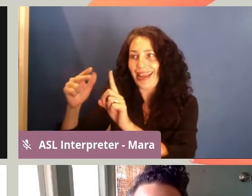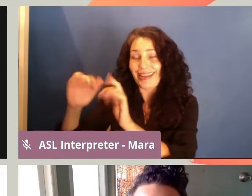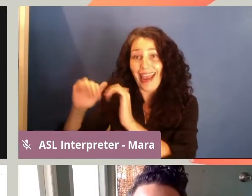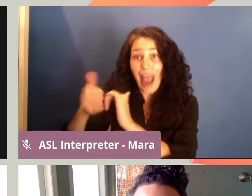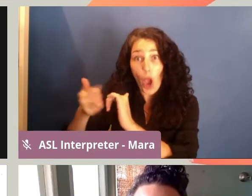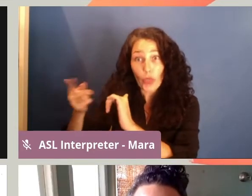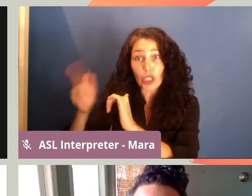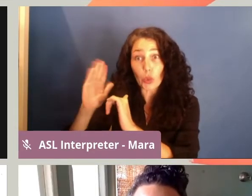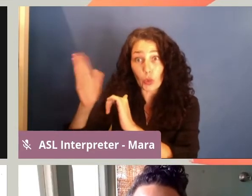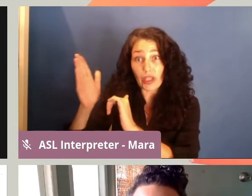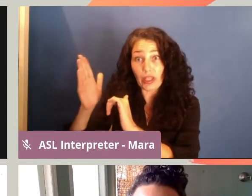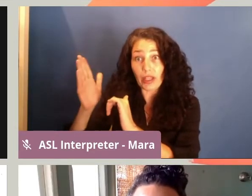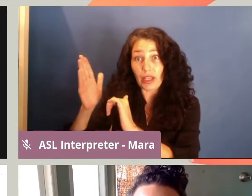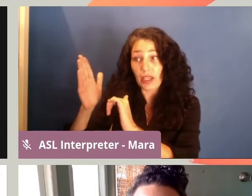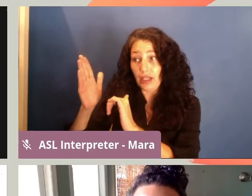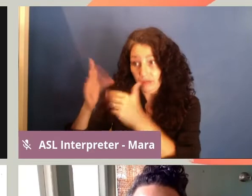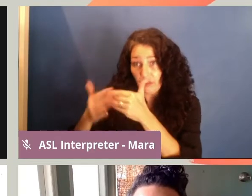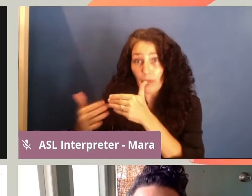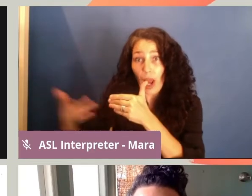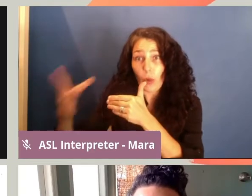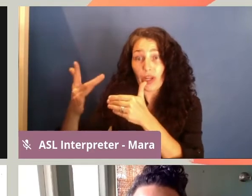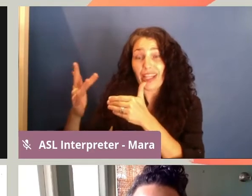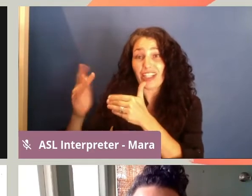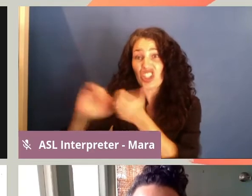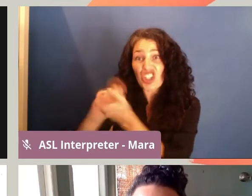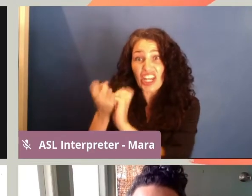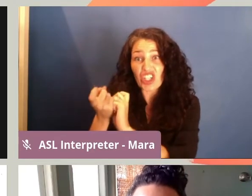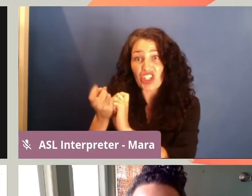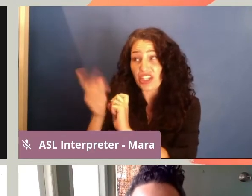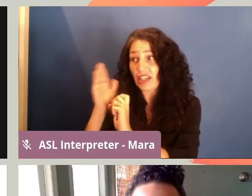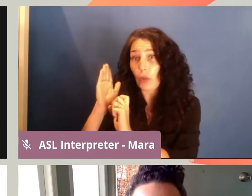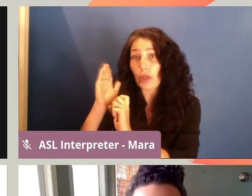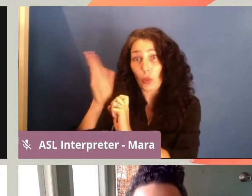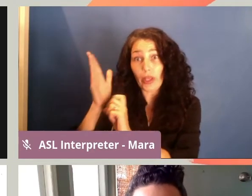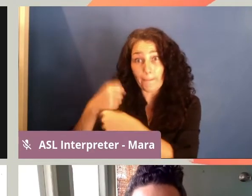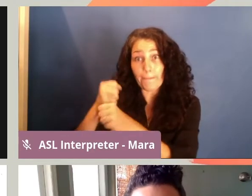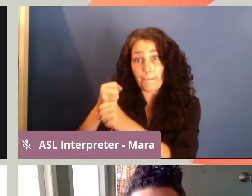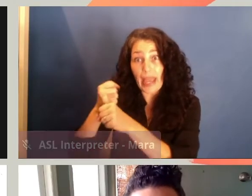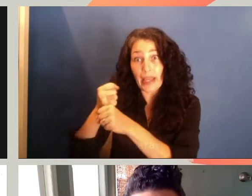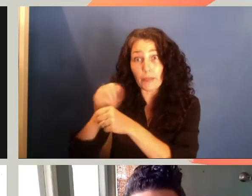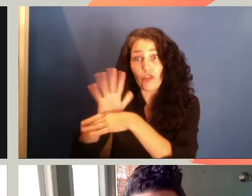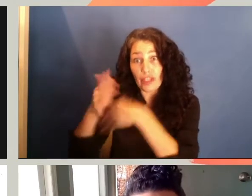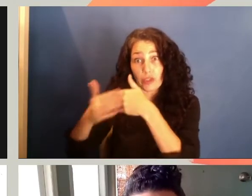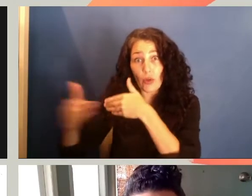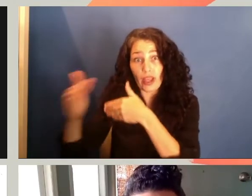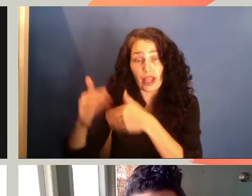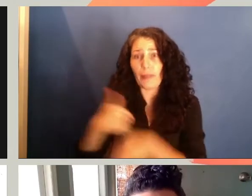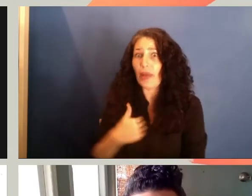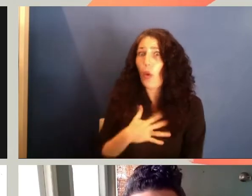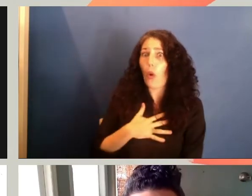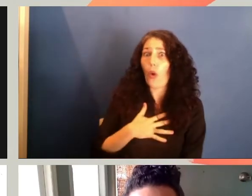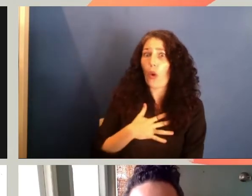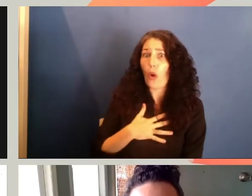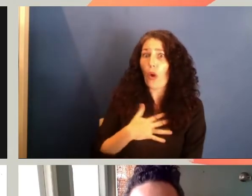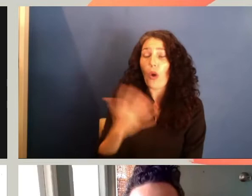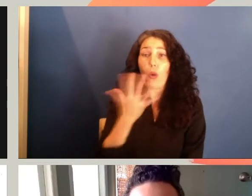'cause I was like, "This is really, what more can we ask for?" And he started a fellowship, right? I'm sorry. - Didn't he start